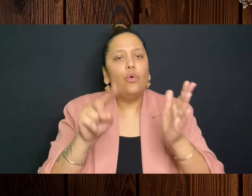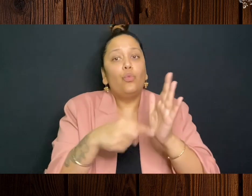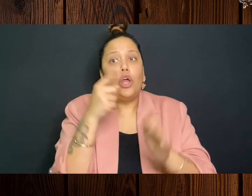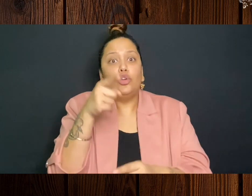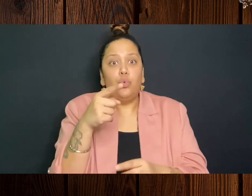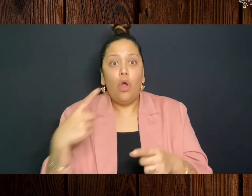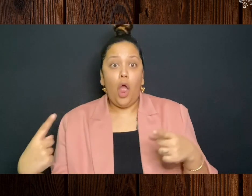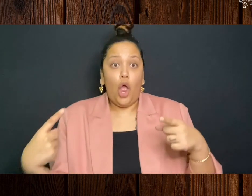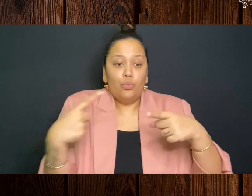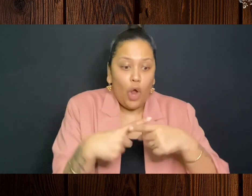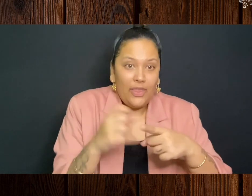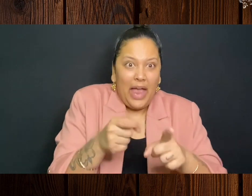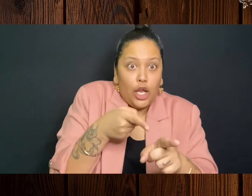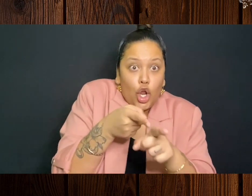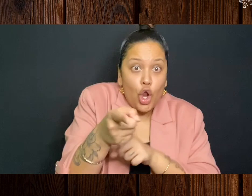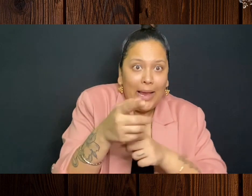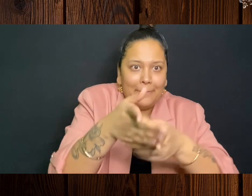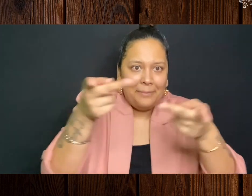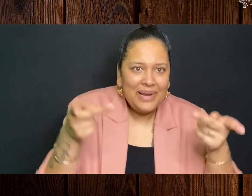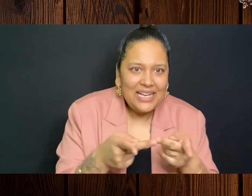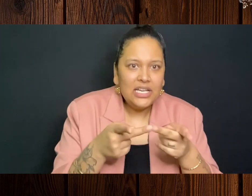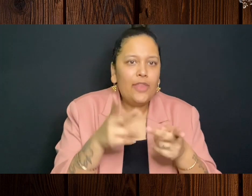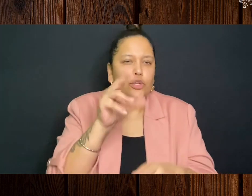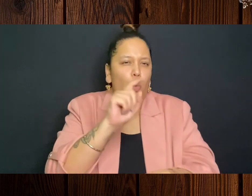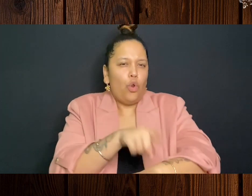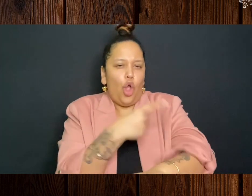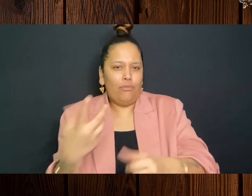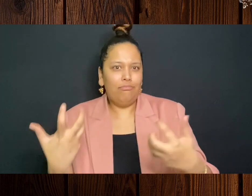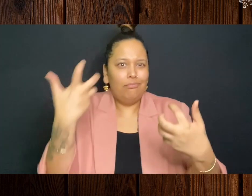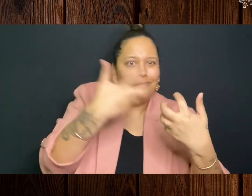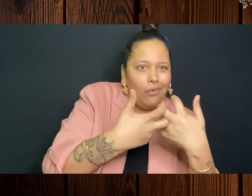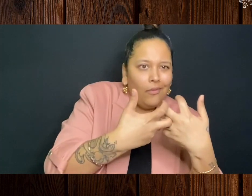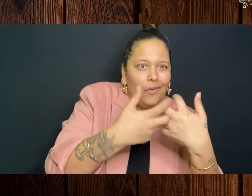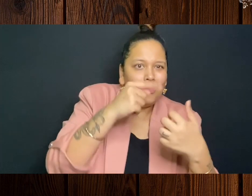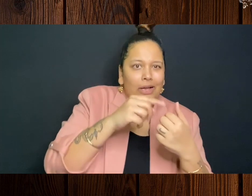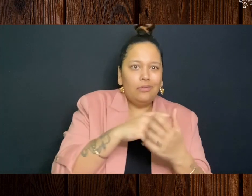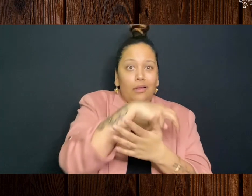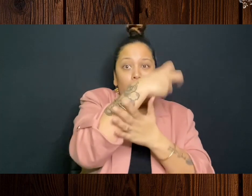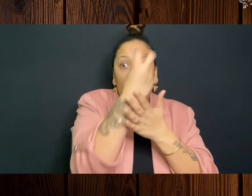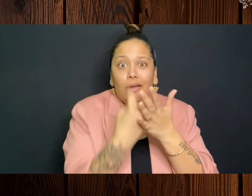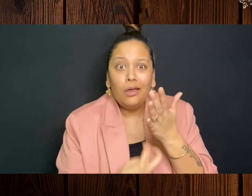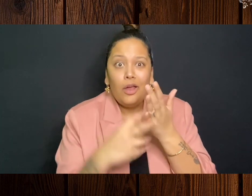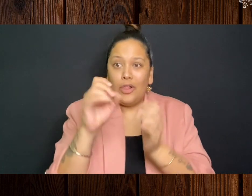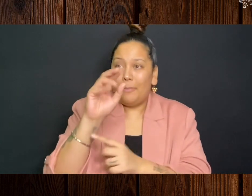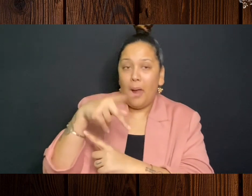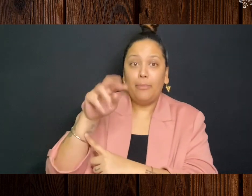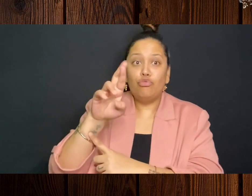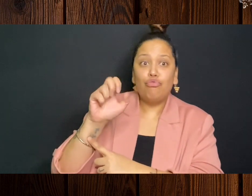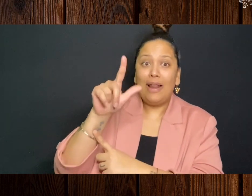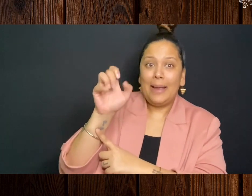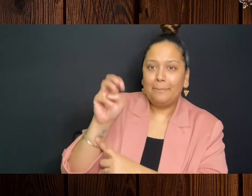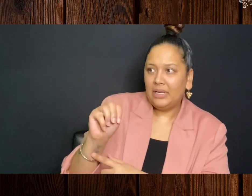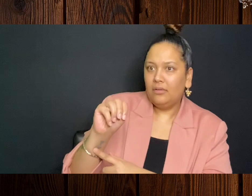certain place, it's no longer that. So this artist was diving into the pop realm, and I could see why some